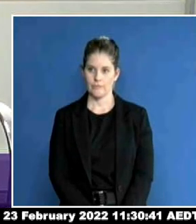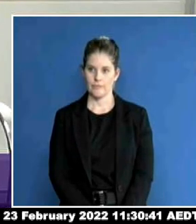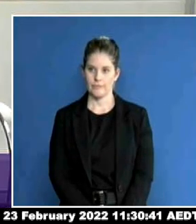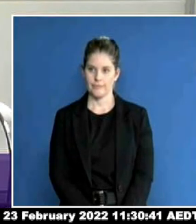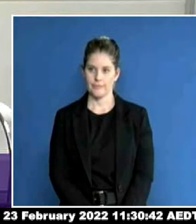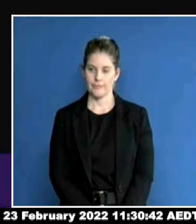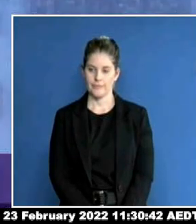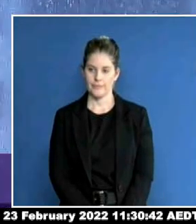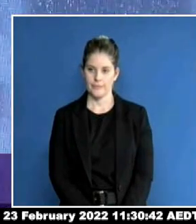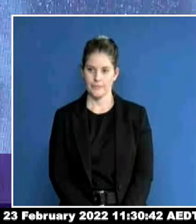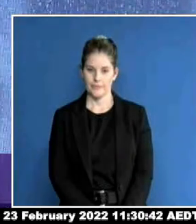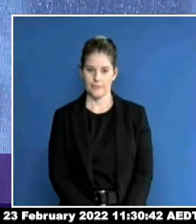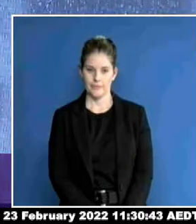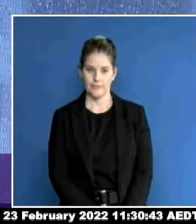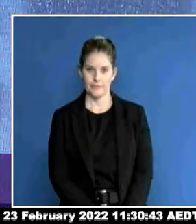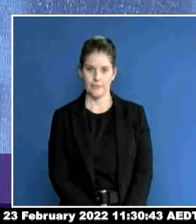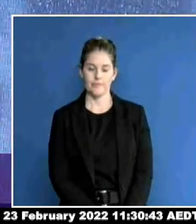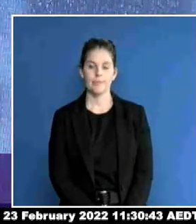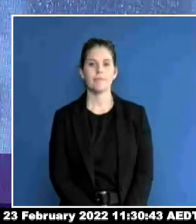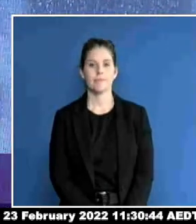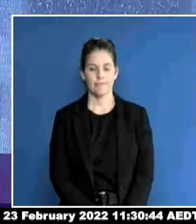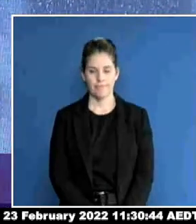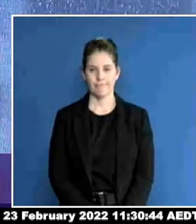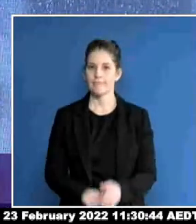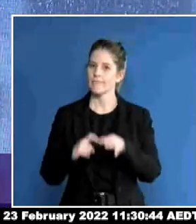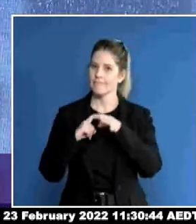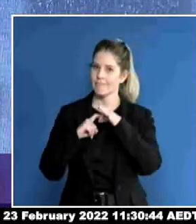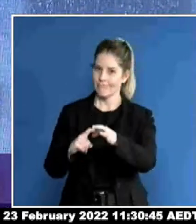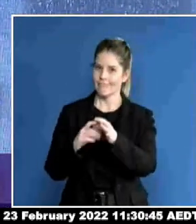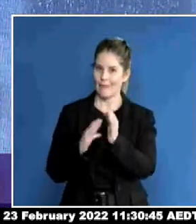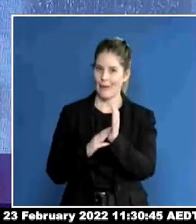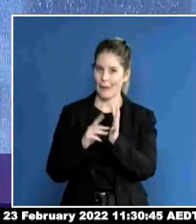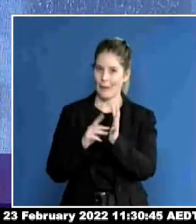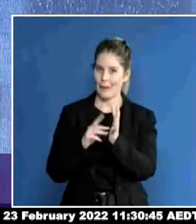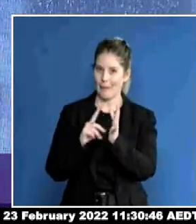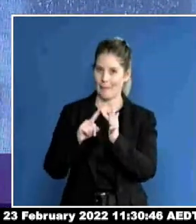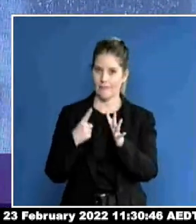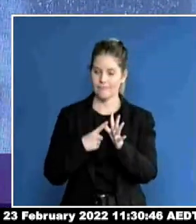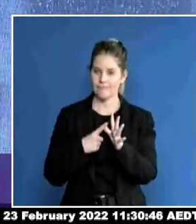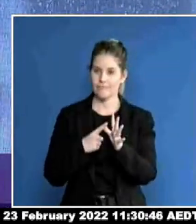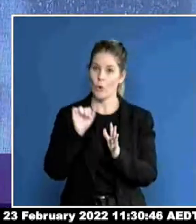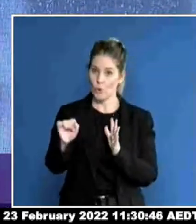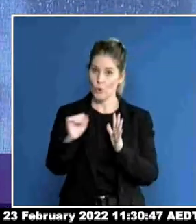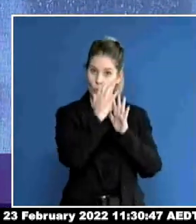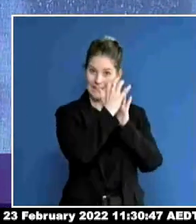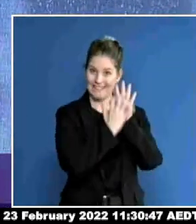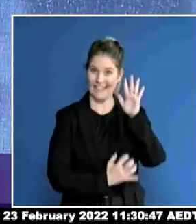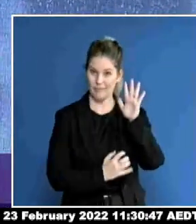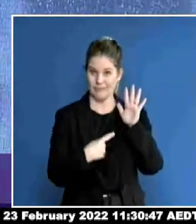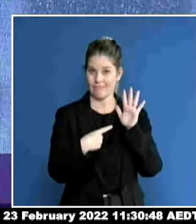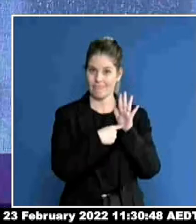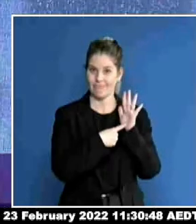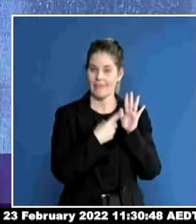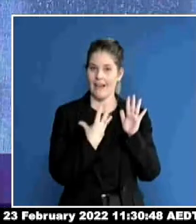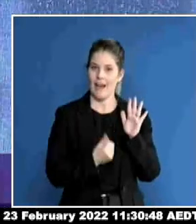MS McMAHON: And, Mija, in your statement you also refer to young people's experiences in